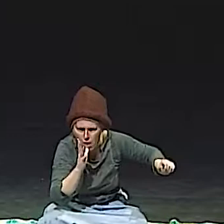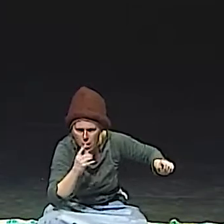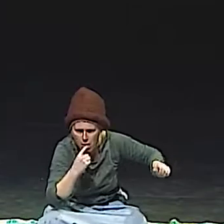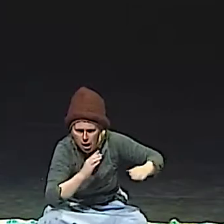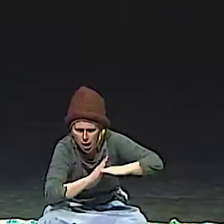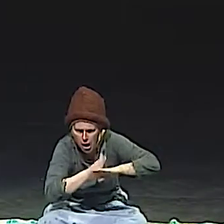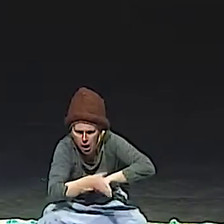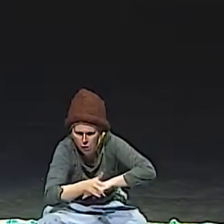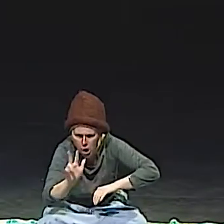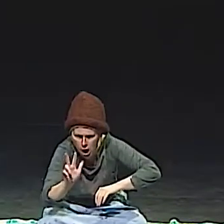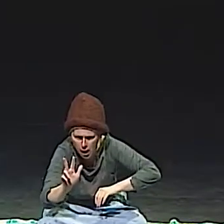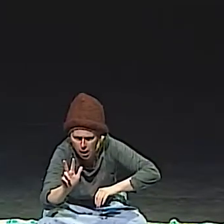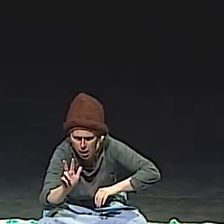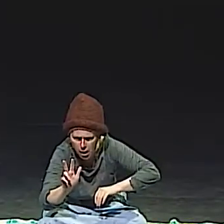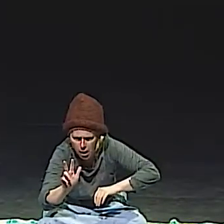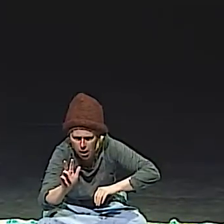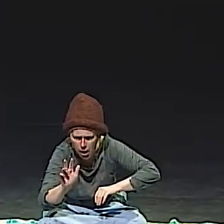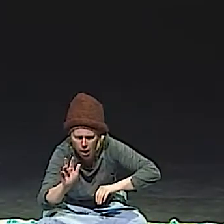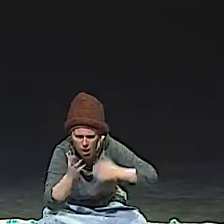00.